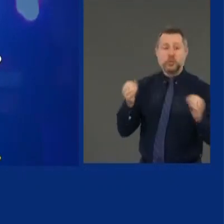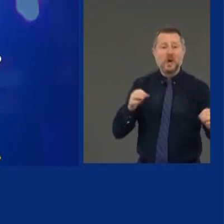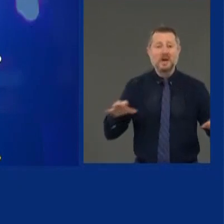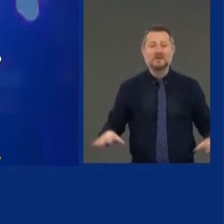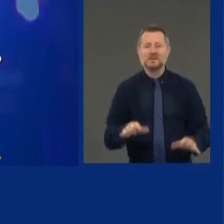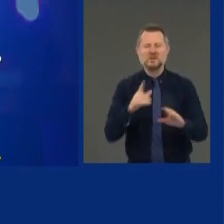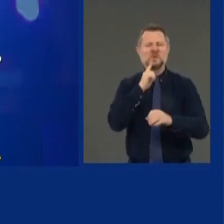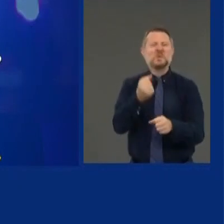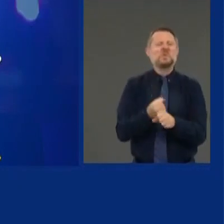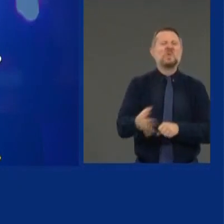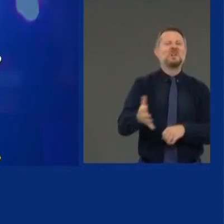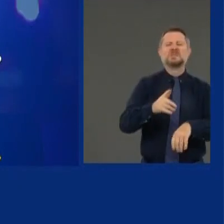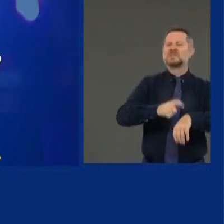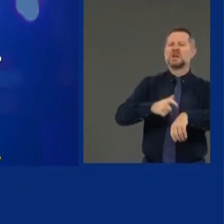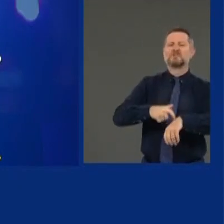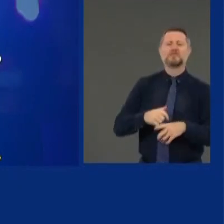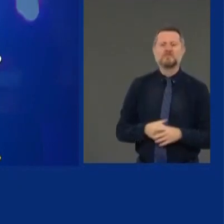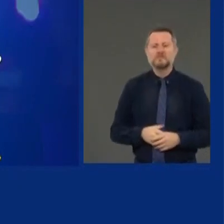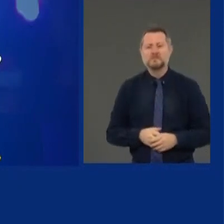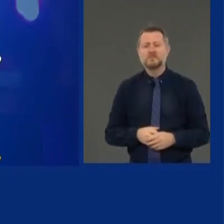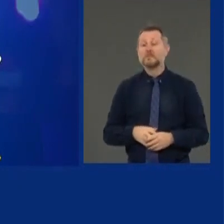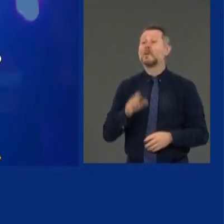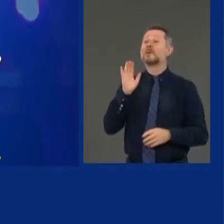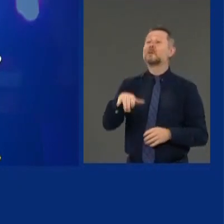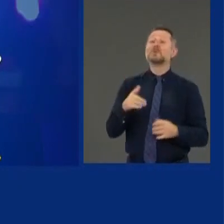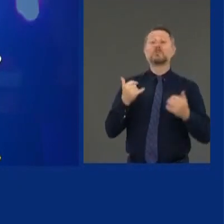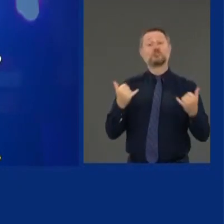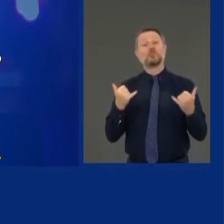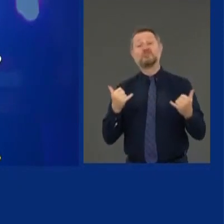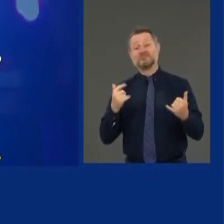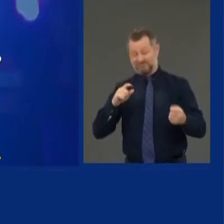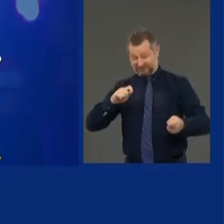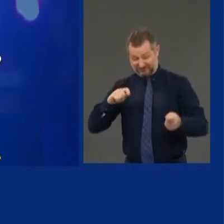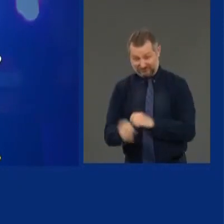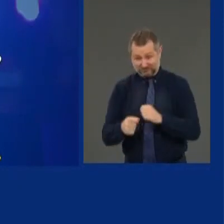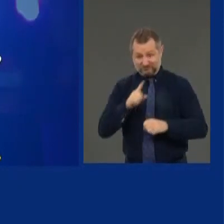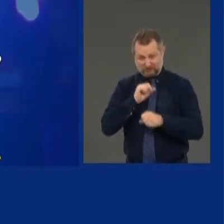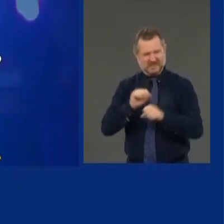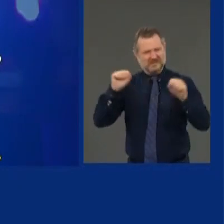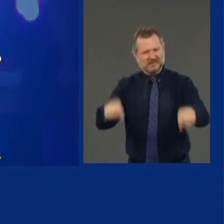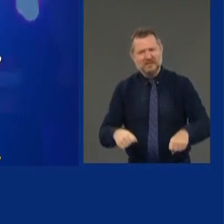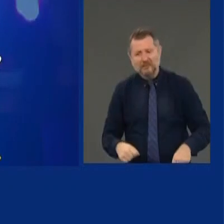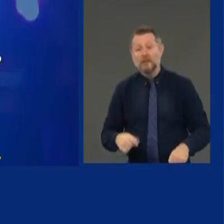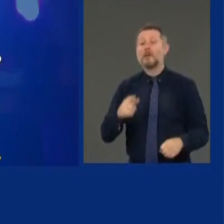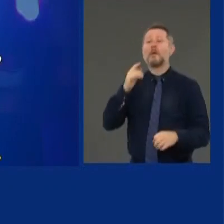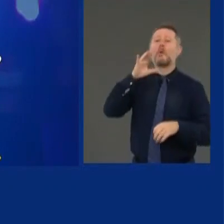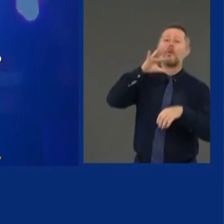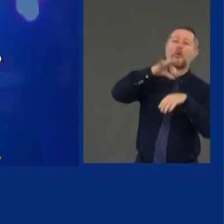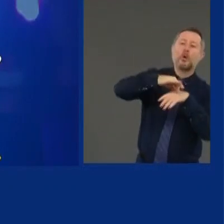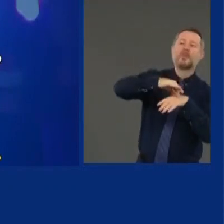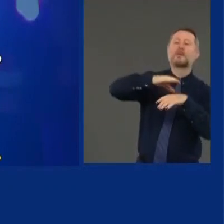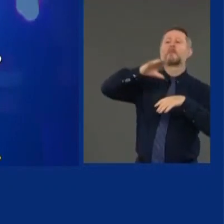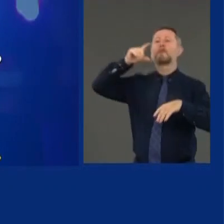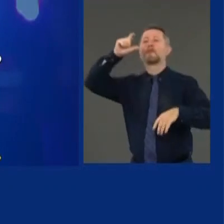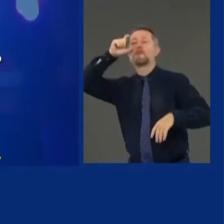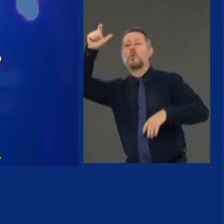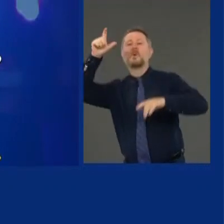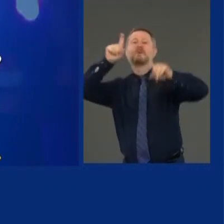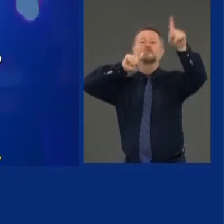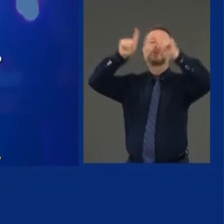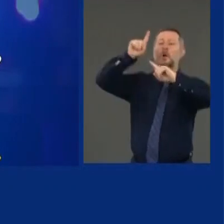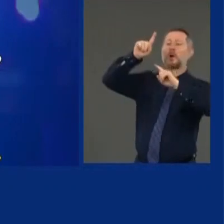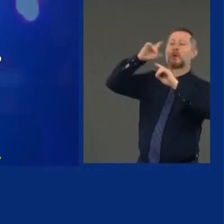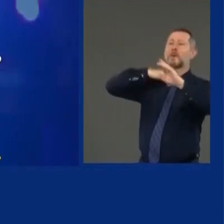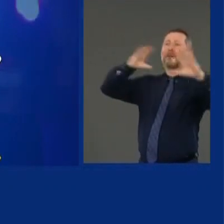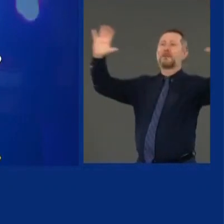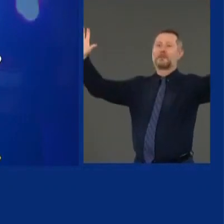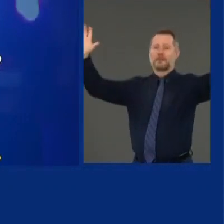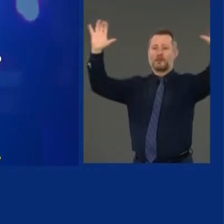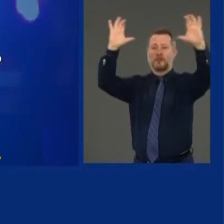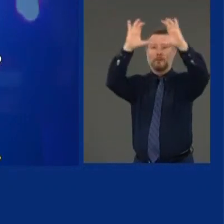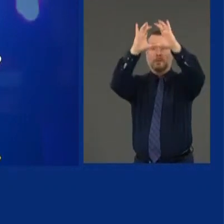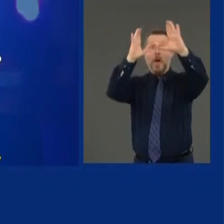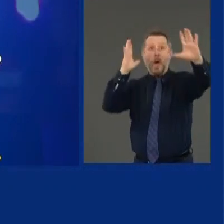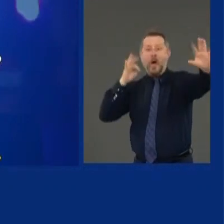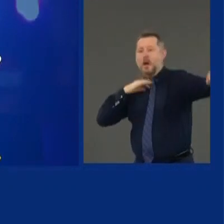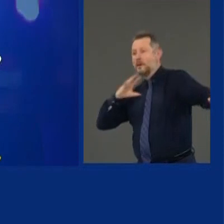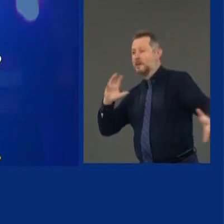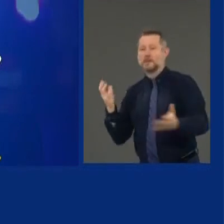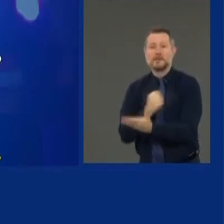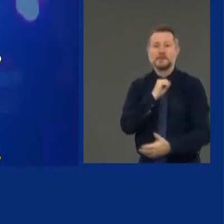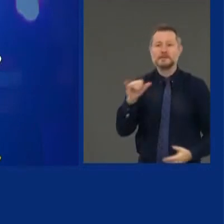A WASTED MOMENT.